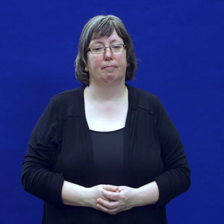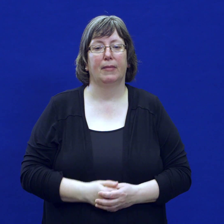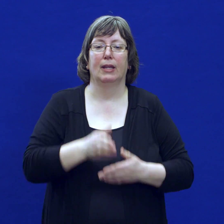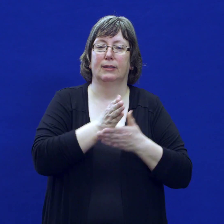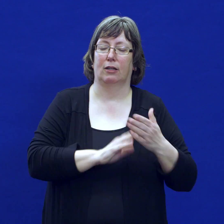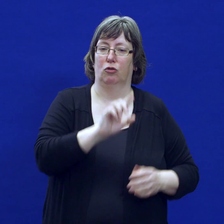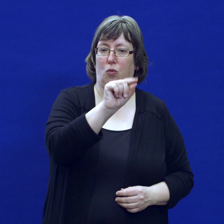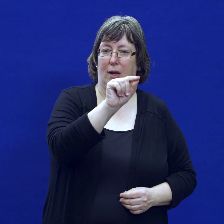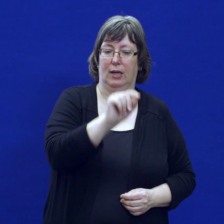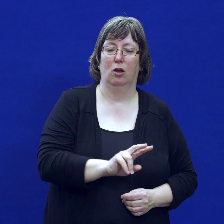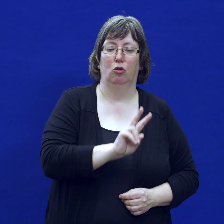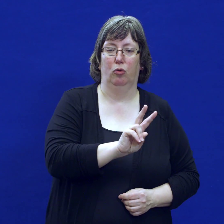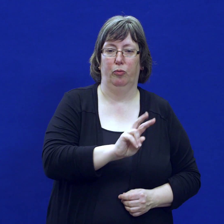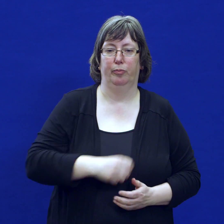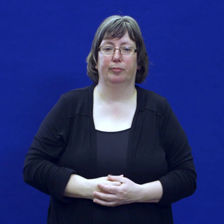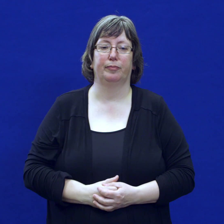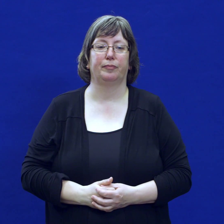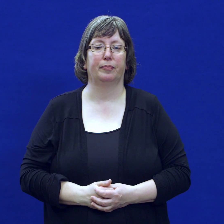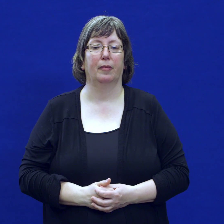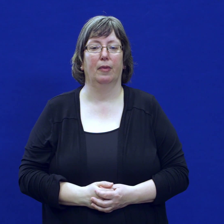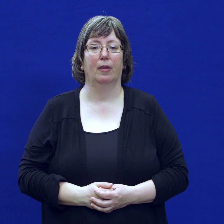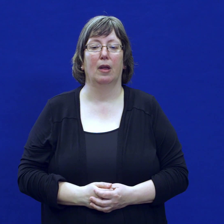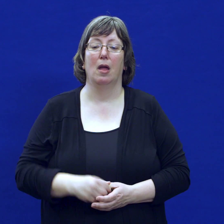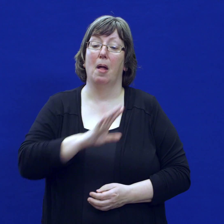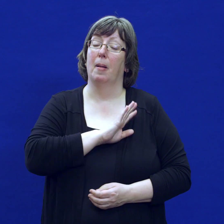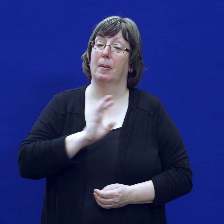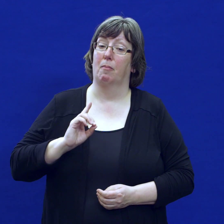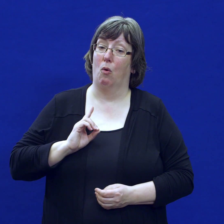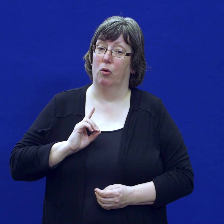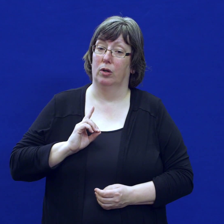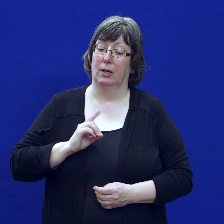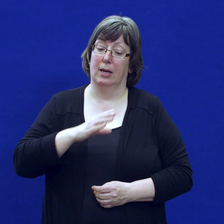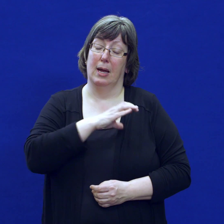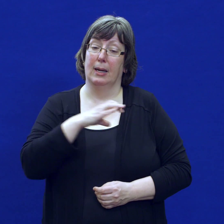section 20 subsection 2 The board, committee